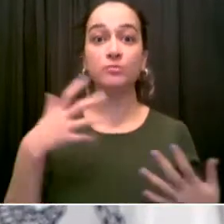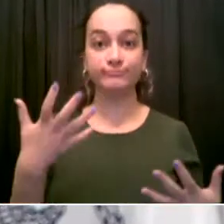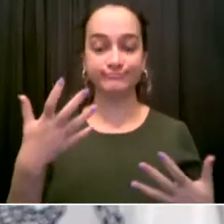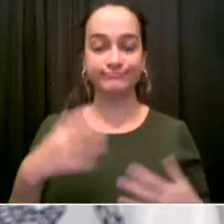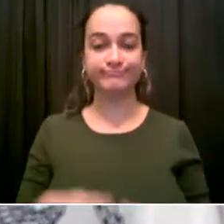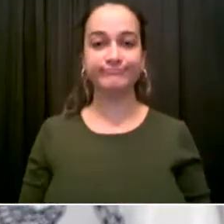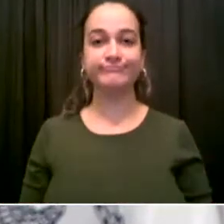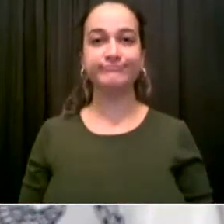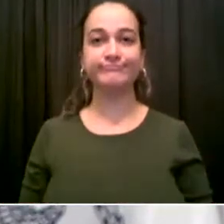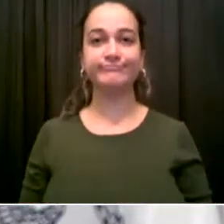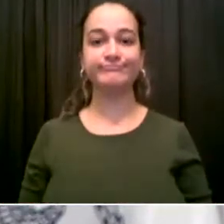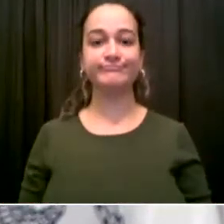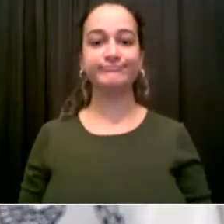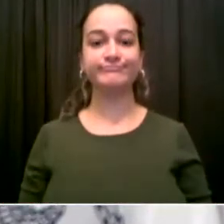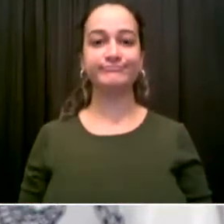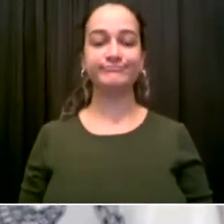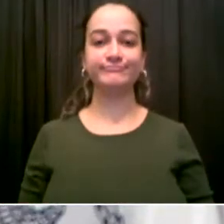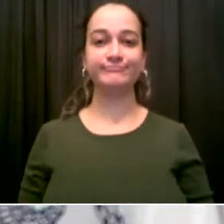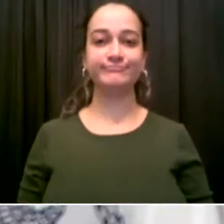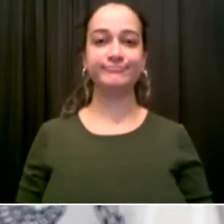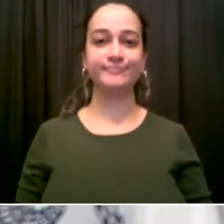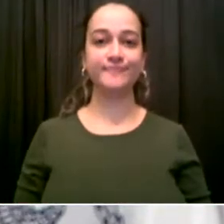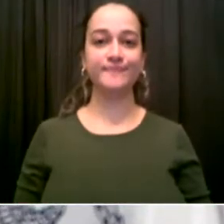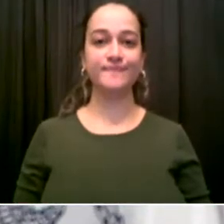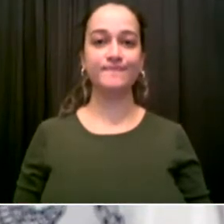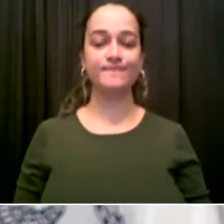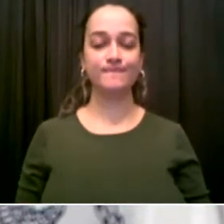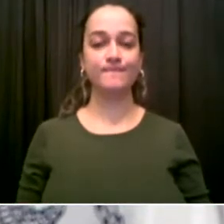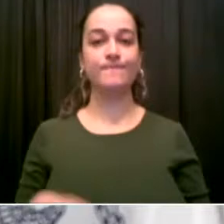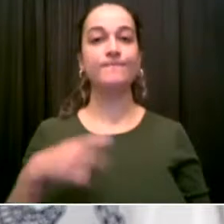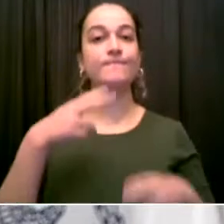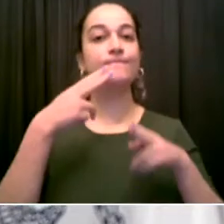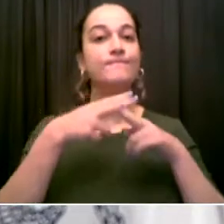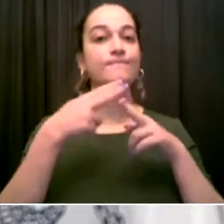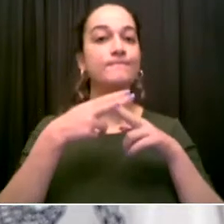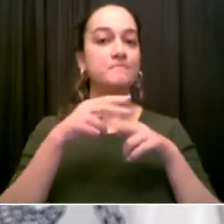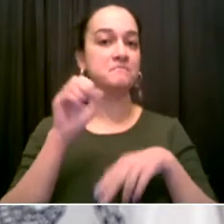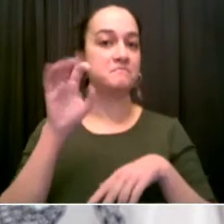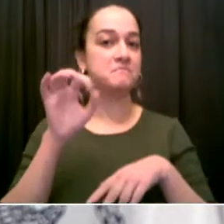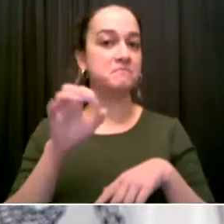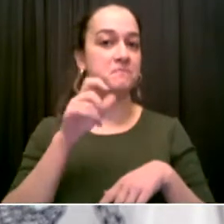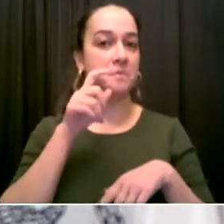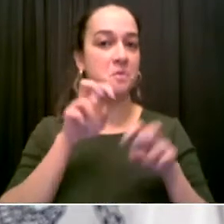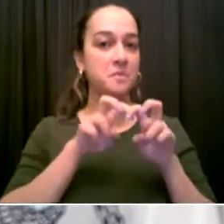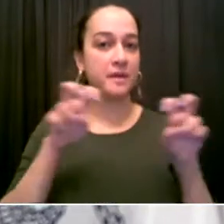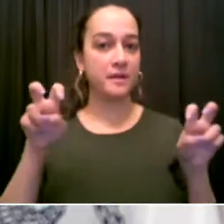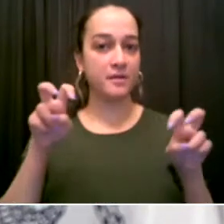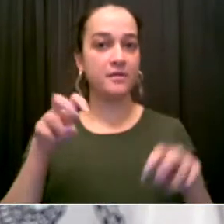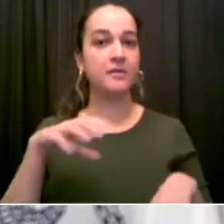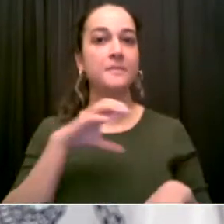WITH THAT, WE TURN TO OUR COLLEAGUES IN TE HMEDIA. LET ME KNOW THE NAME AND OUTLET